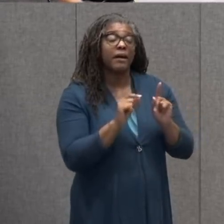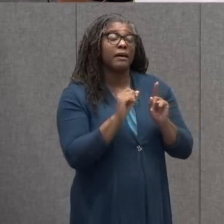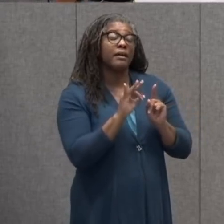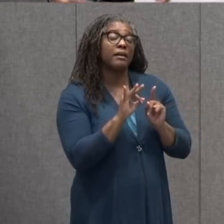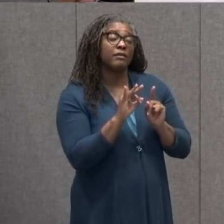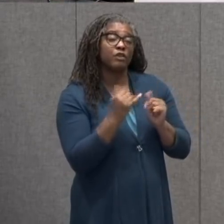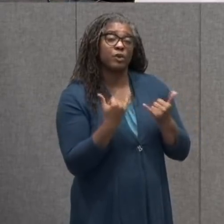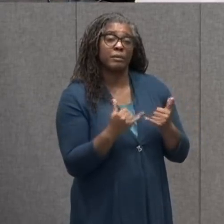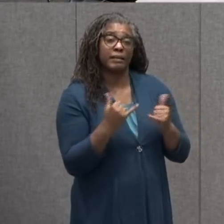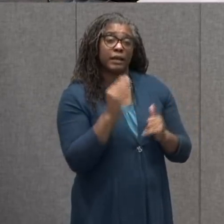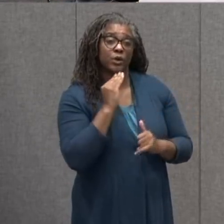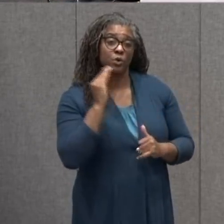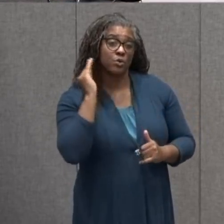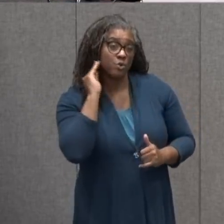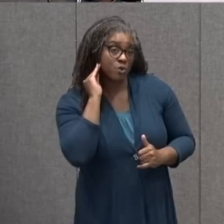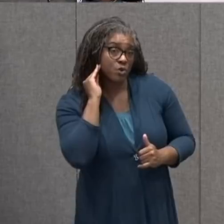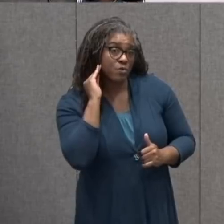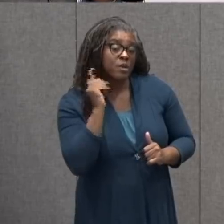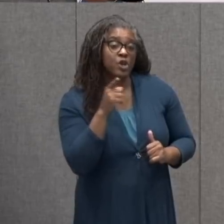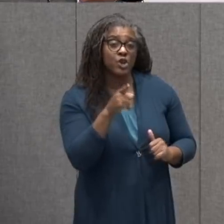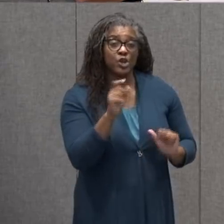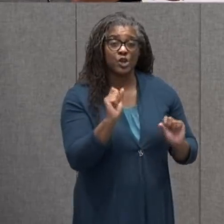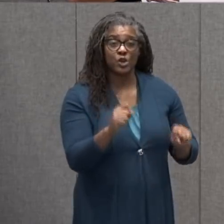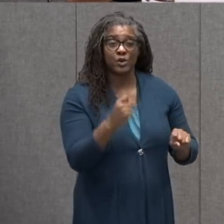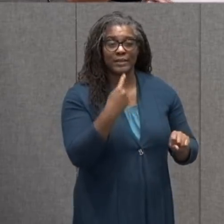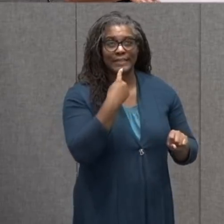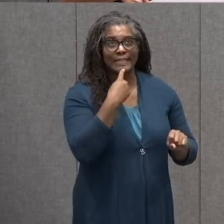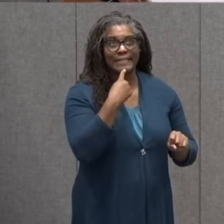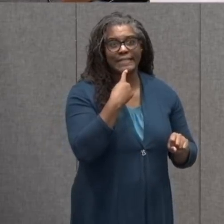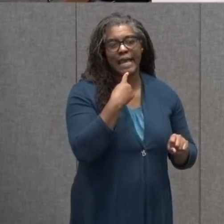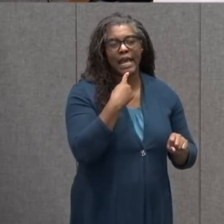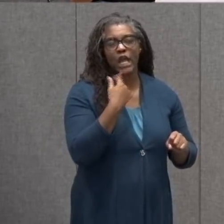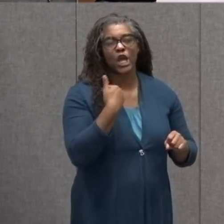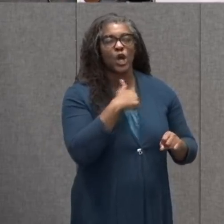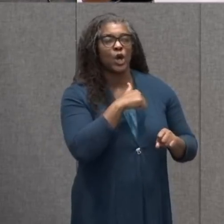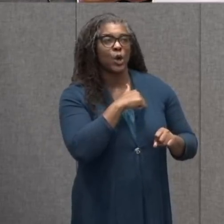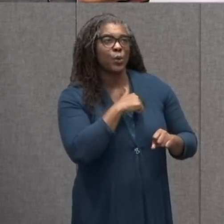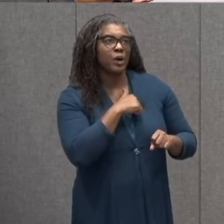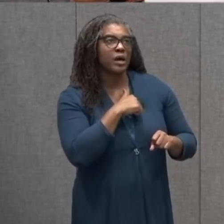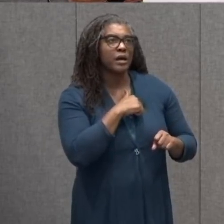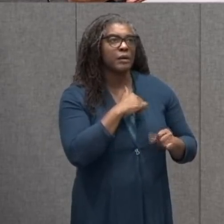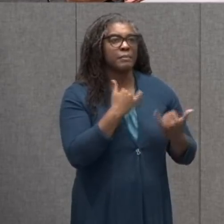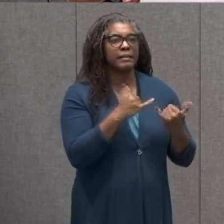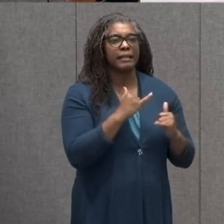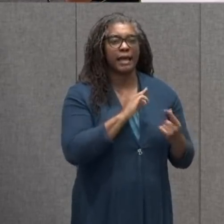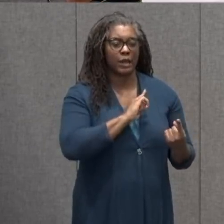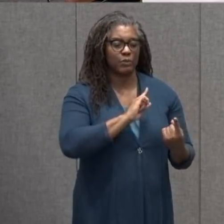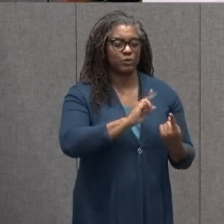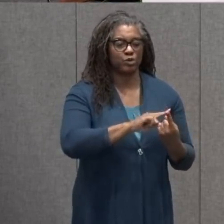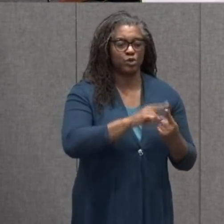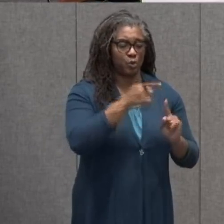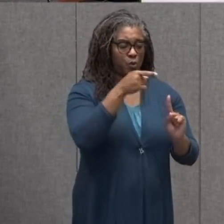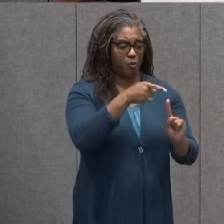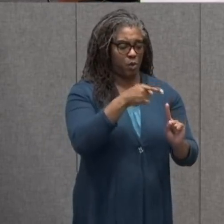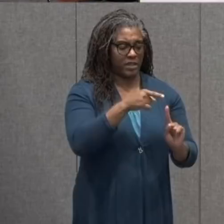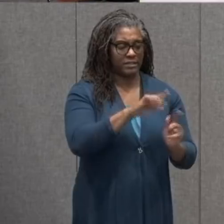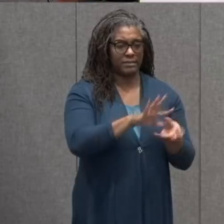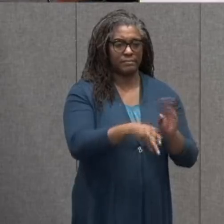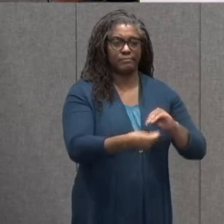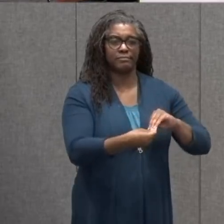we're gonna play until we get to 25. That's right. - Or to 50. That's actually a very good point, and then you know that you've won when you've reached that score.